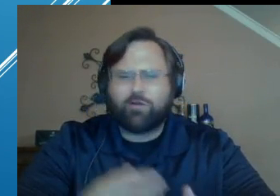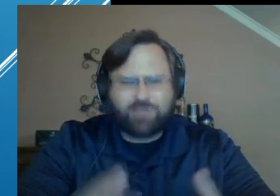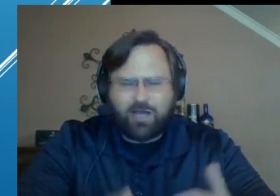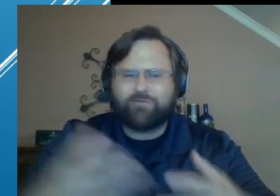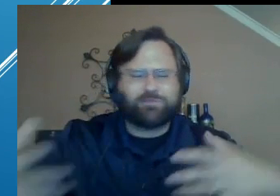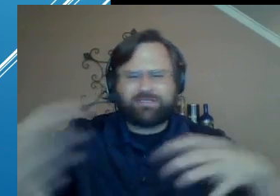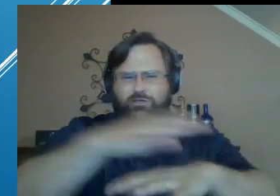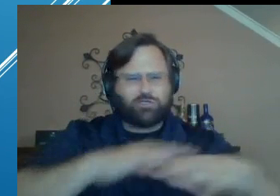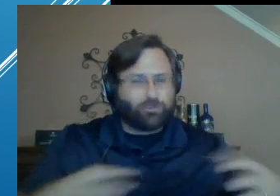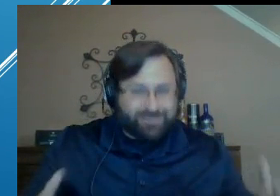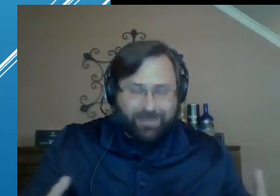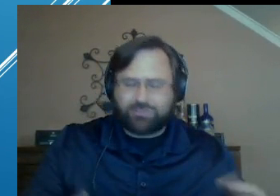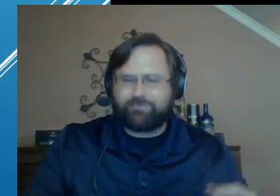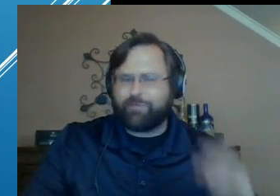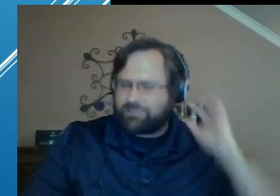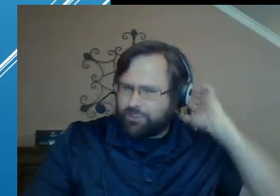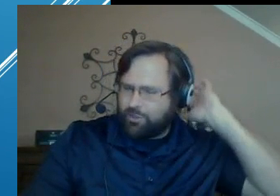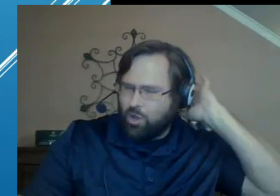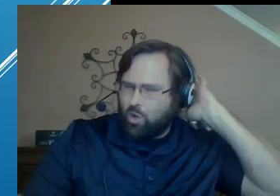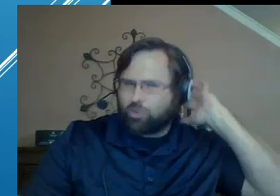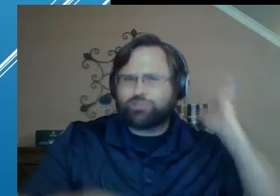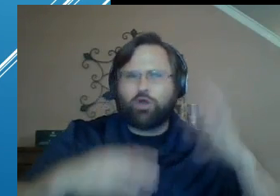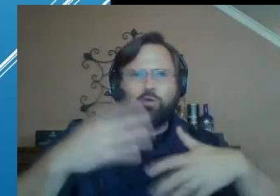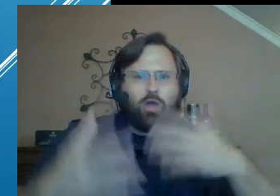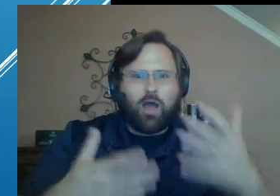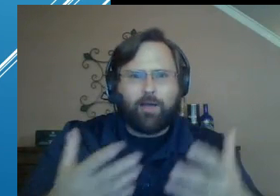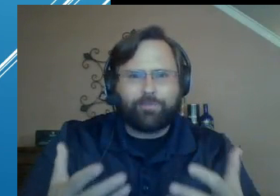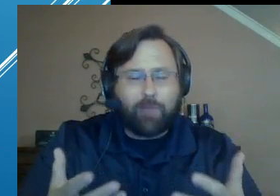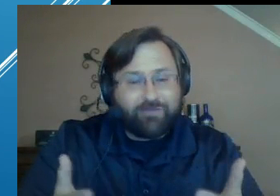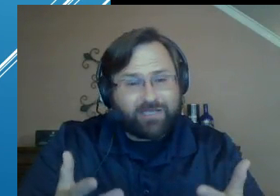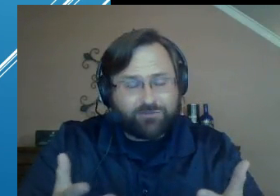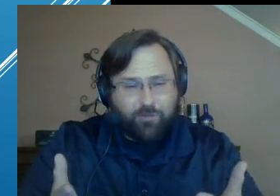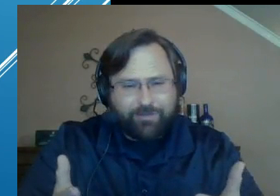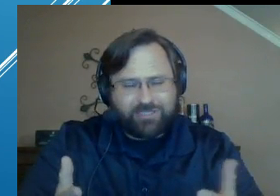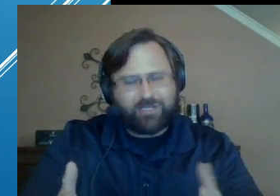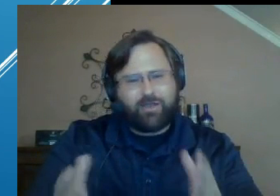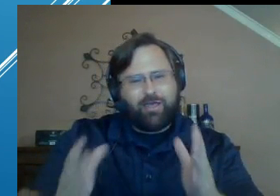verbs locative verbs things that are going to show spatial information or show a modification for repetition